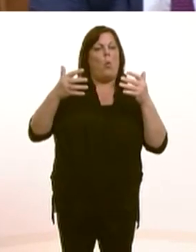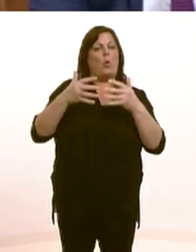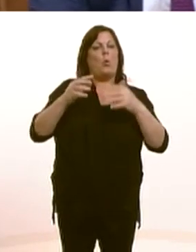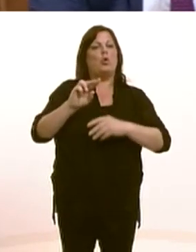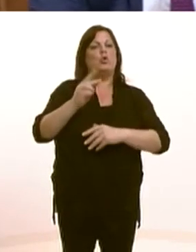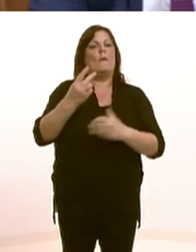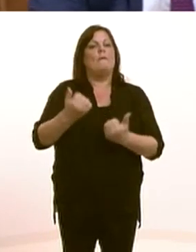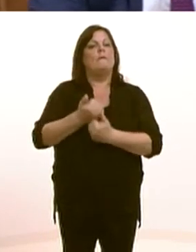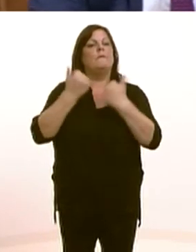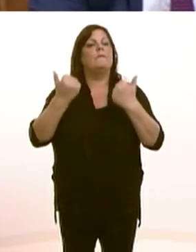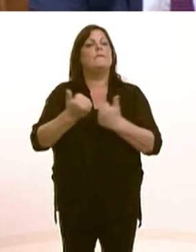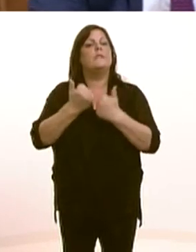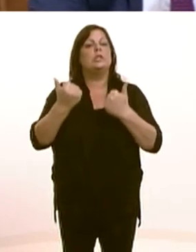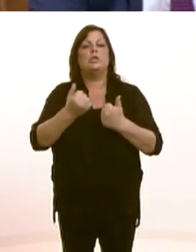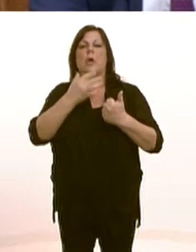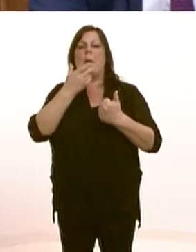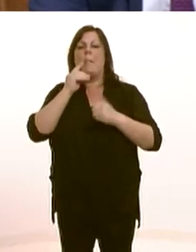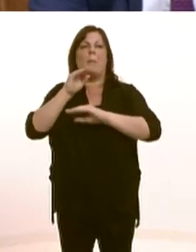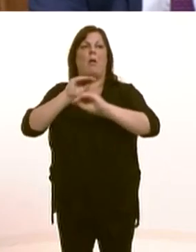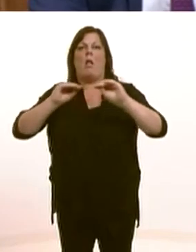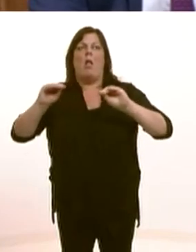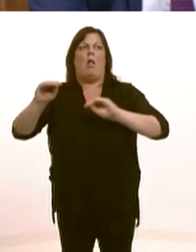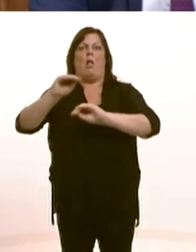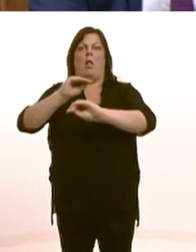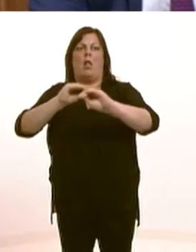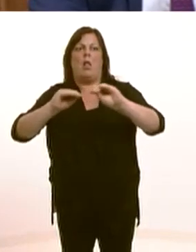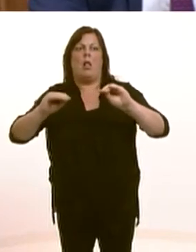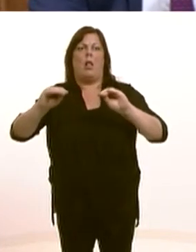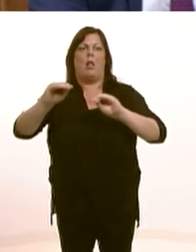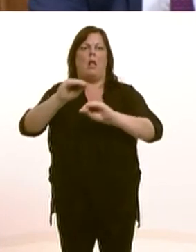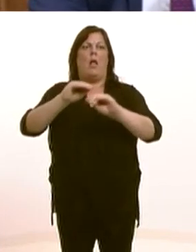exchanges at the end of the war and, indeed, in Yugoslavia in the 1990s.